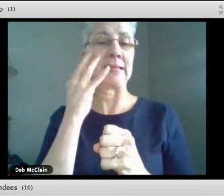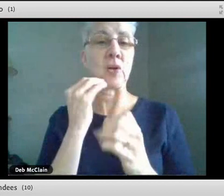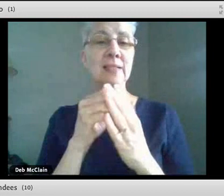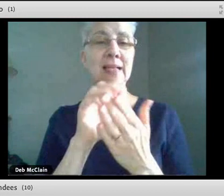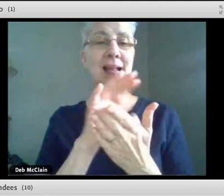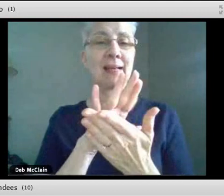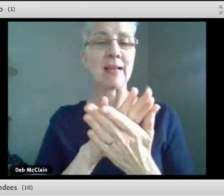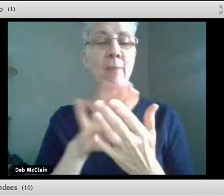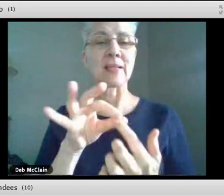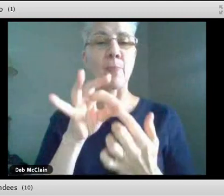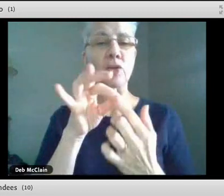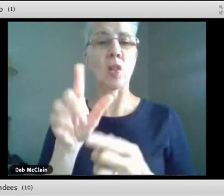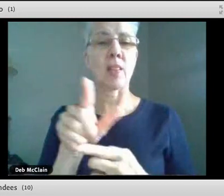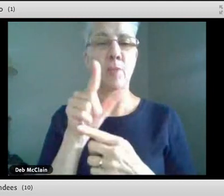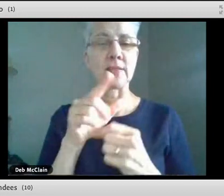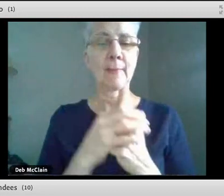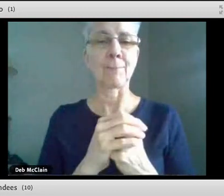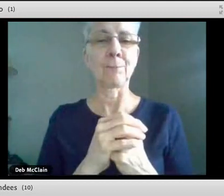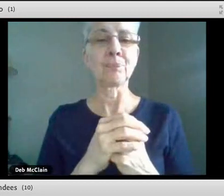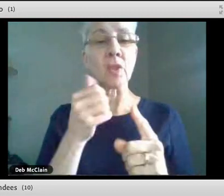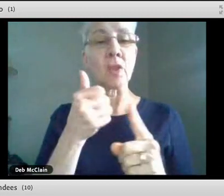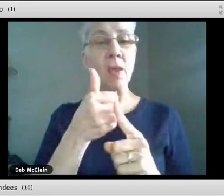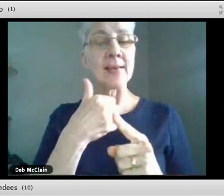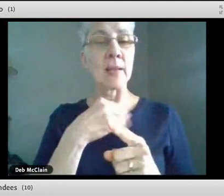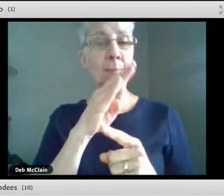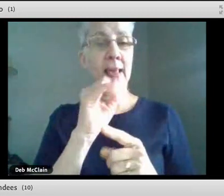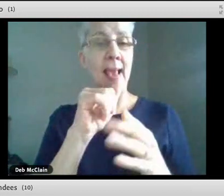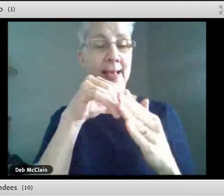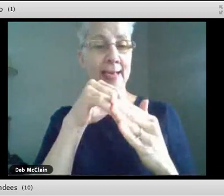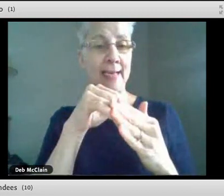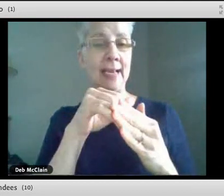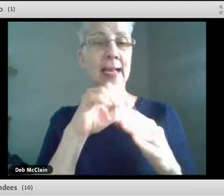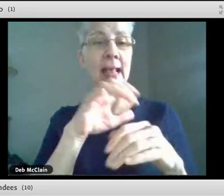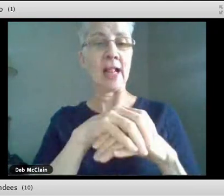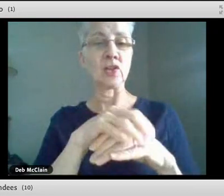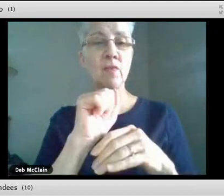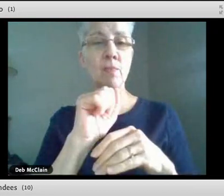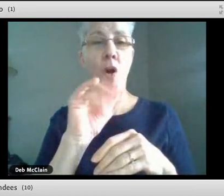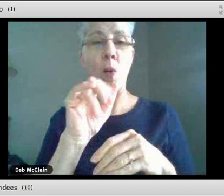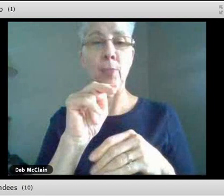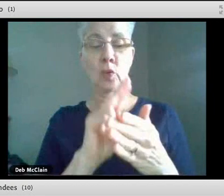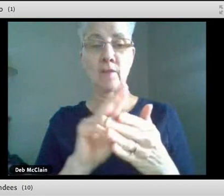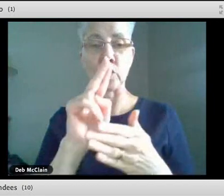in academic and special libraries. She holds a BA in English from Auburn University,